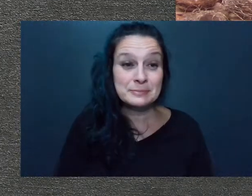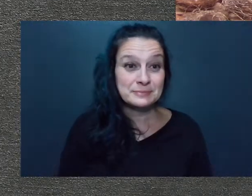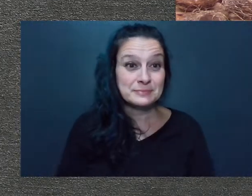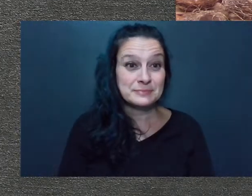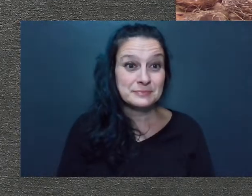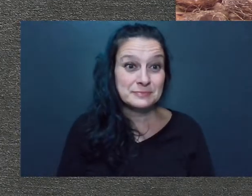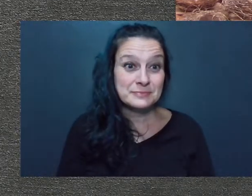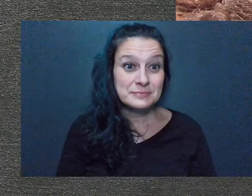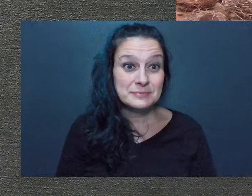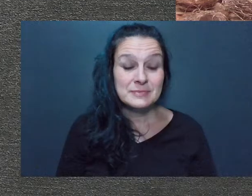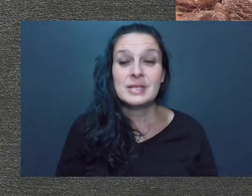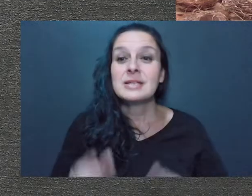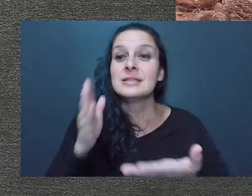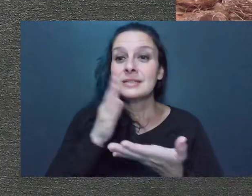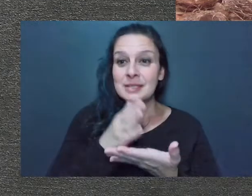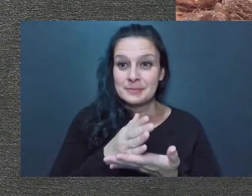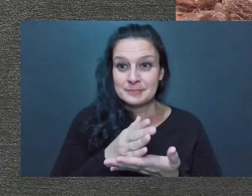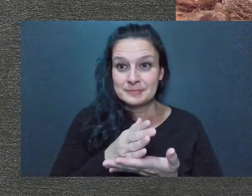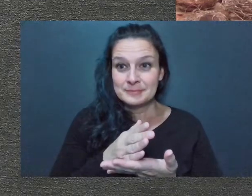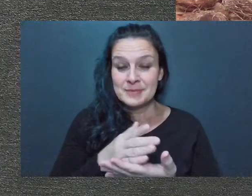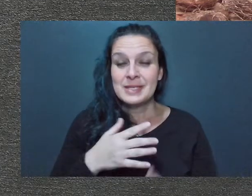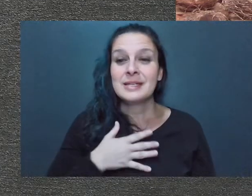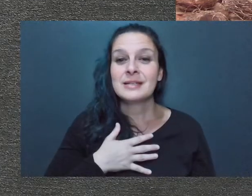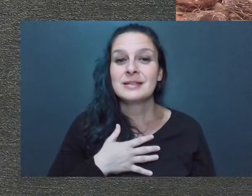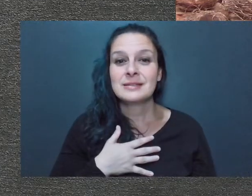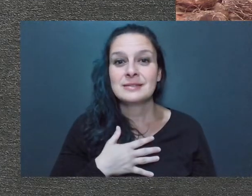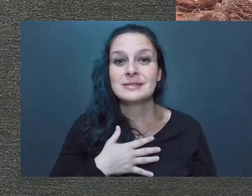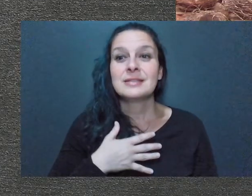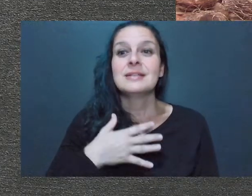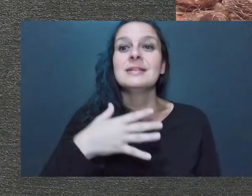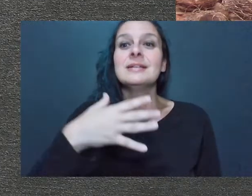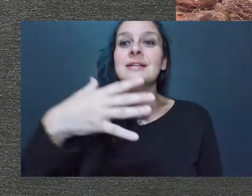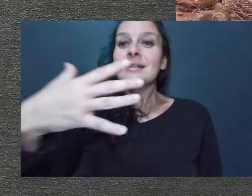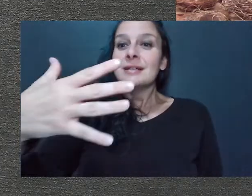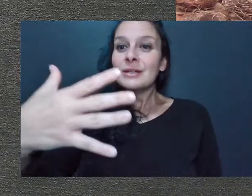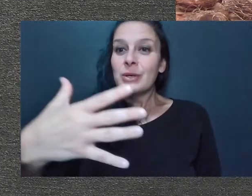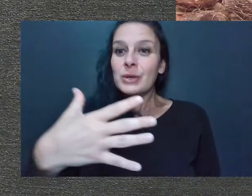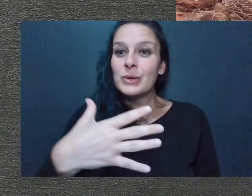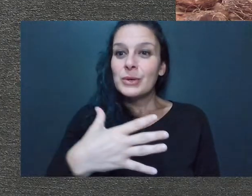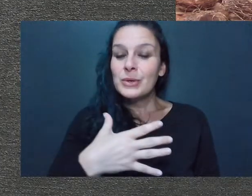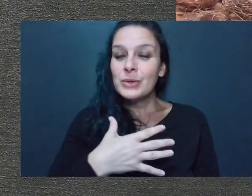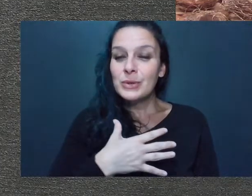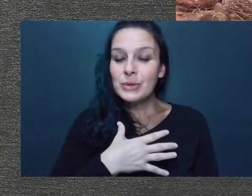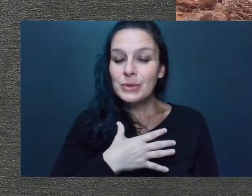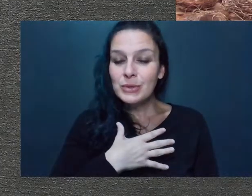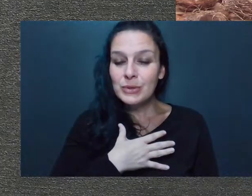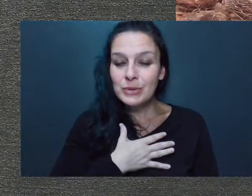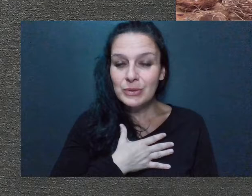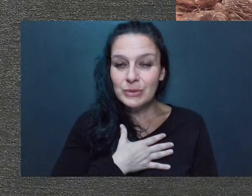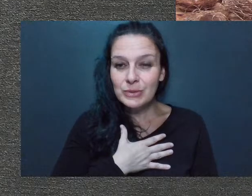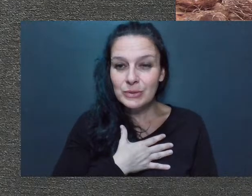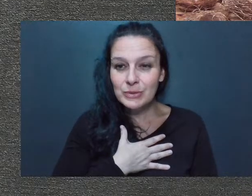Now, we're gonna stop. We're gonna take a deep breath. Ready? [inhales] Good job.